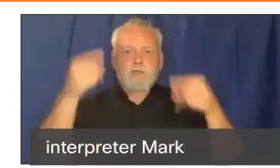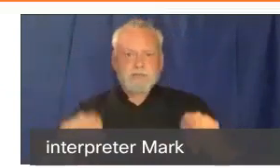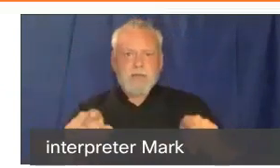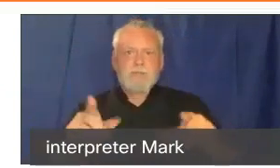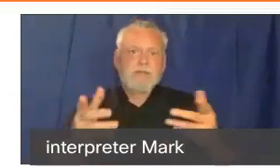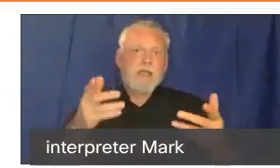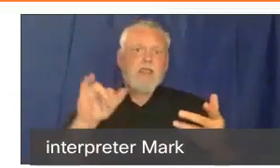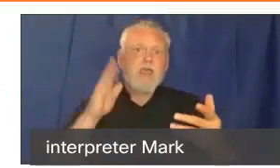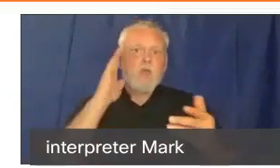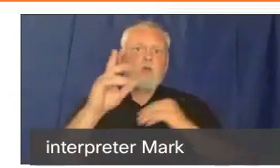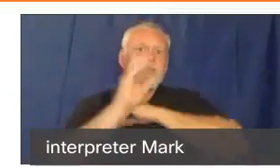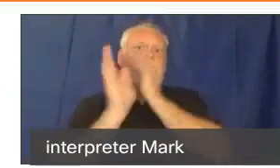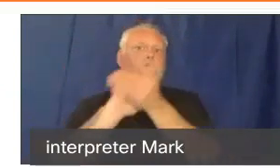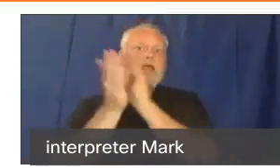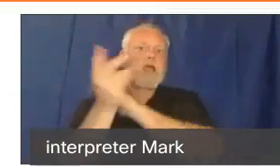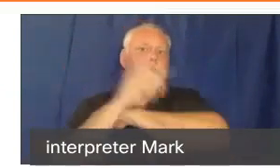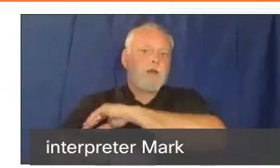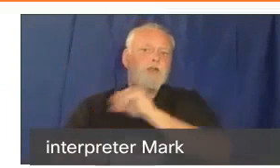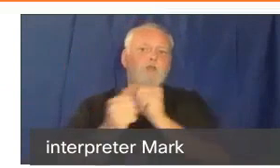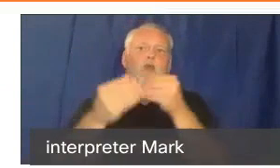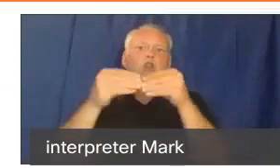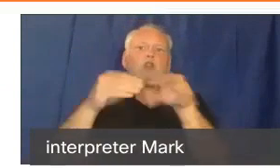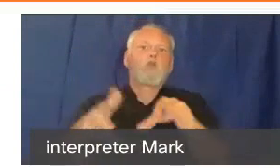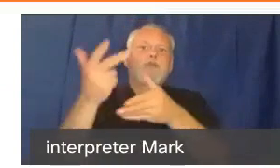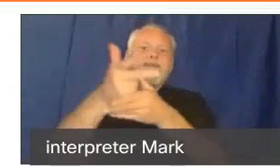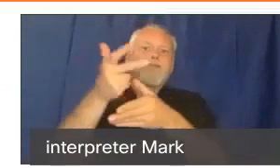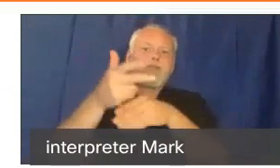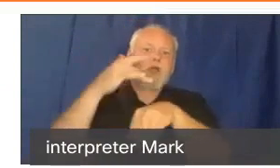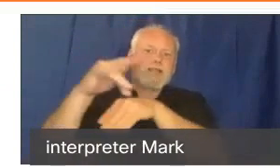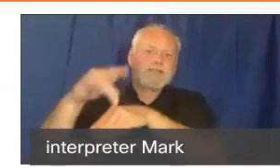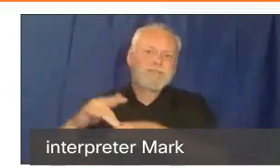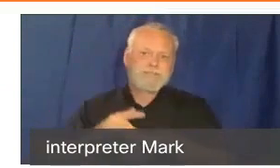That we would be punished through the loss of parking spaces and so I just want to, you know.